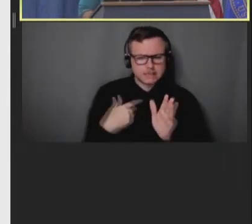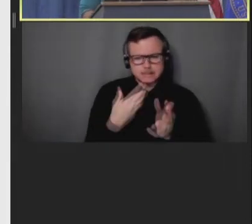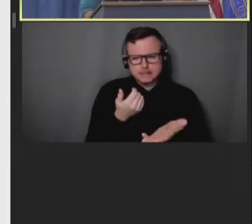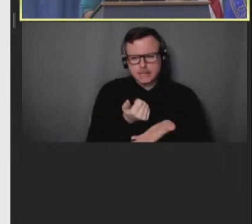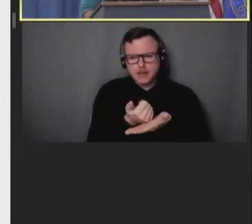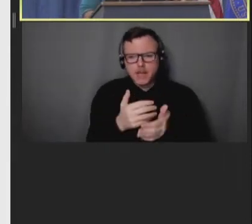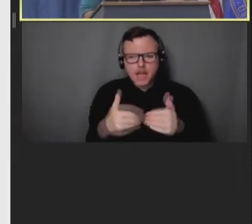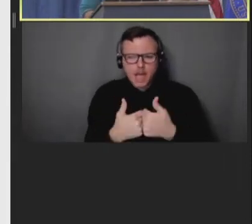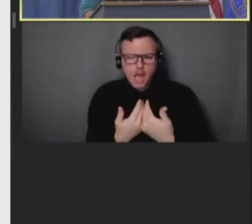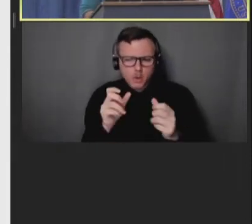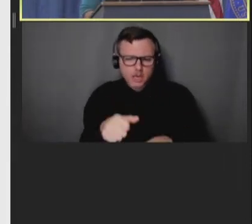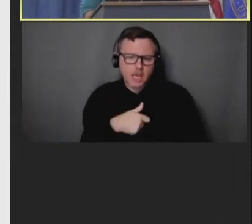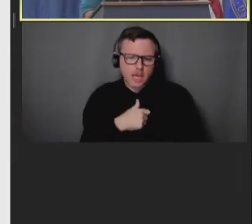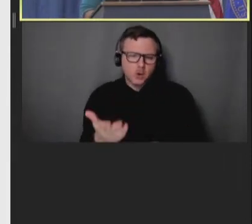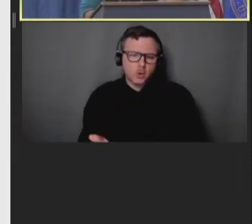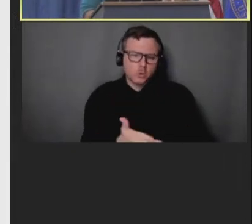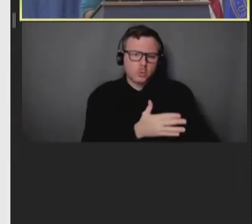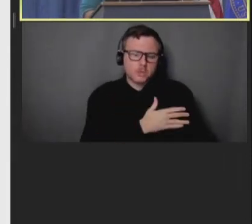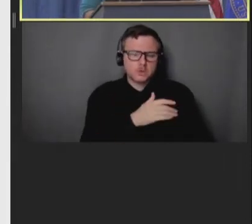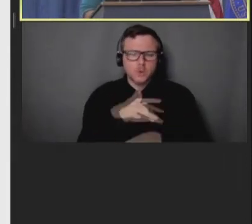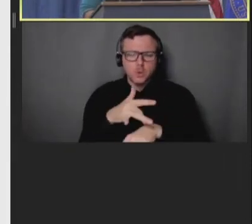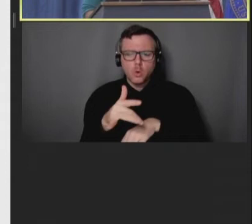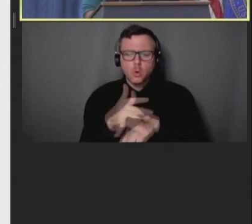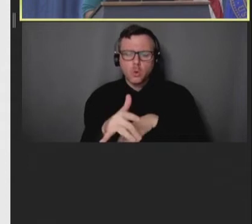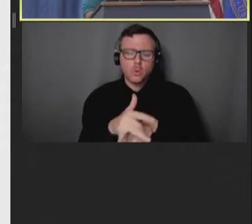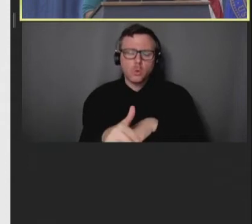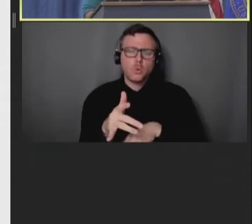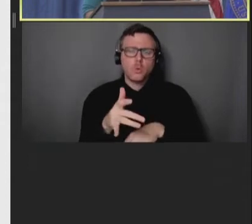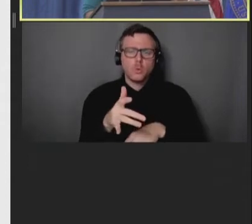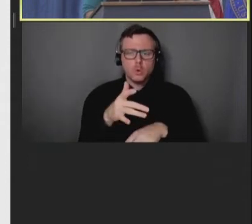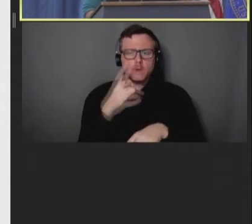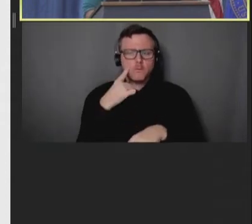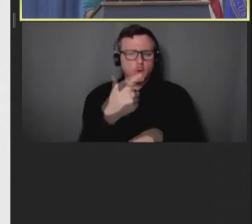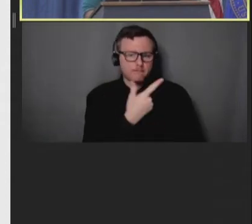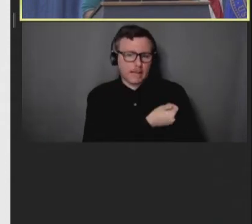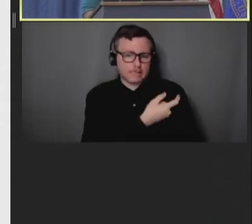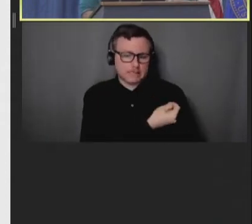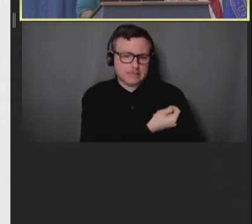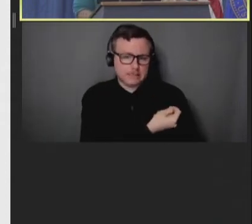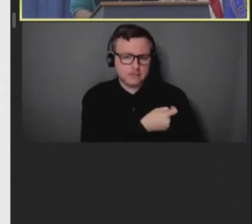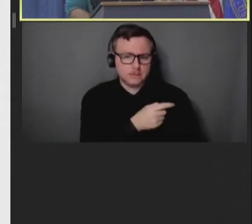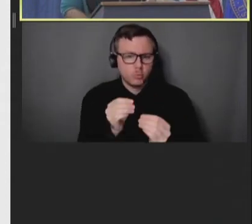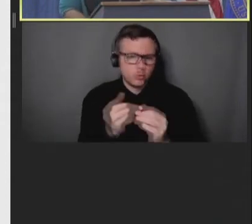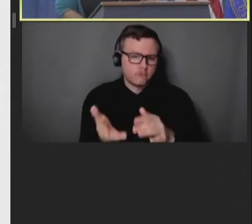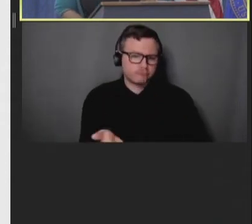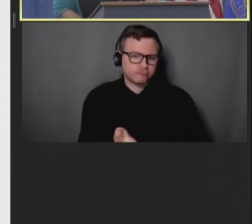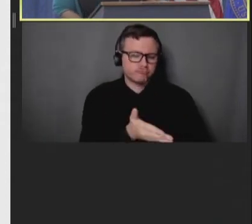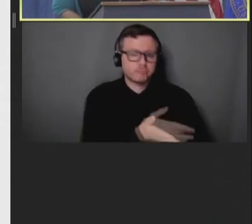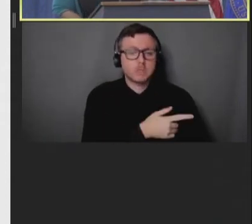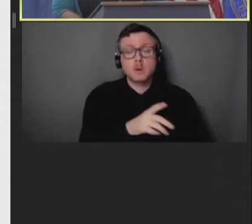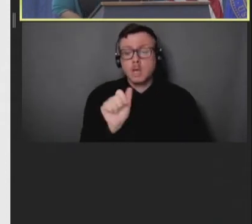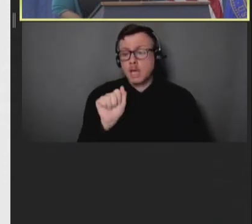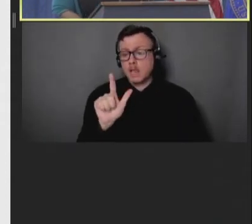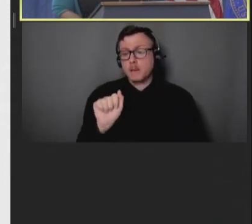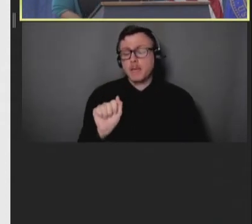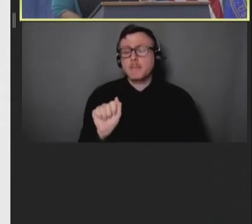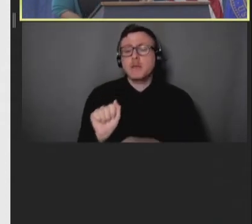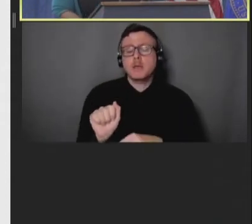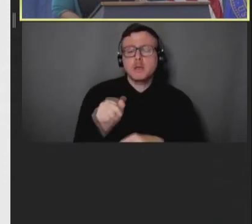local availability to vaccination. So, the Alabama Department of Public Health flagged through us